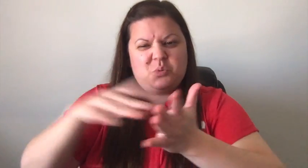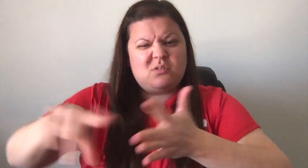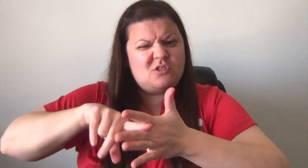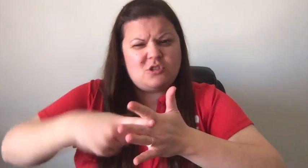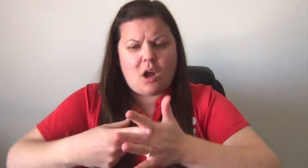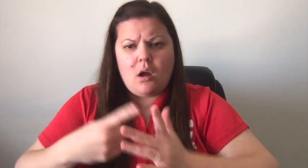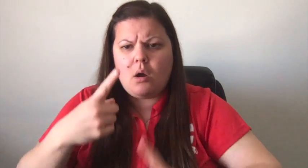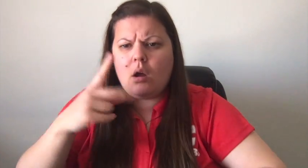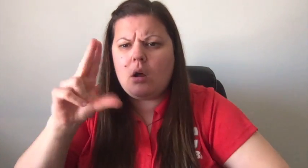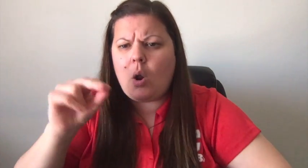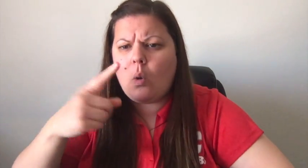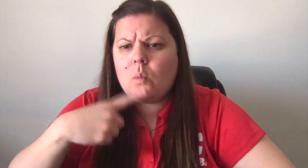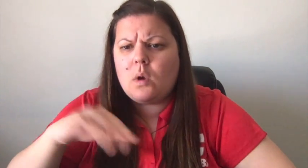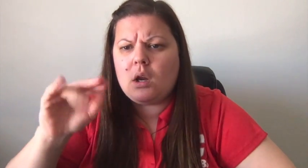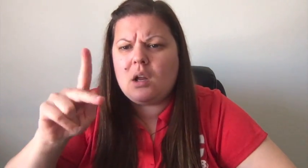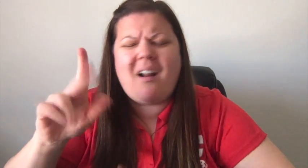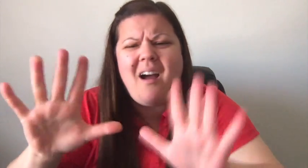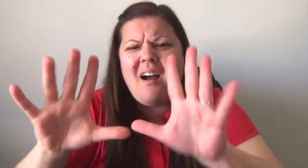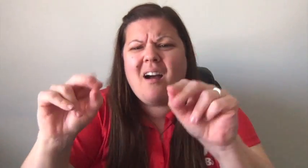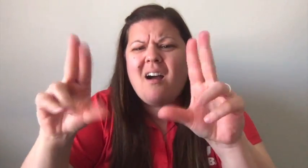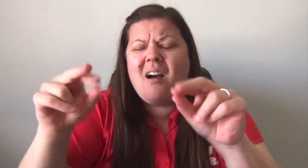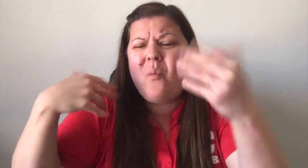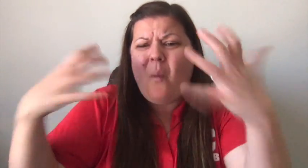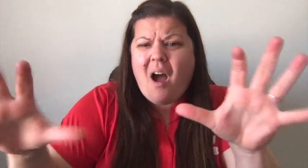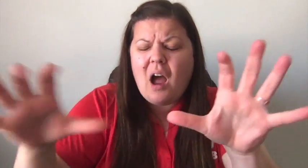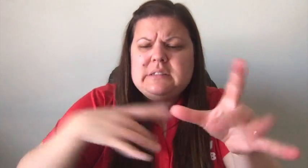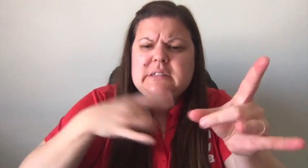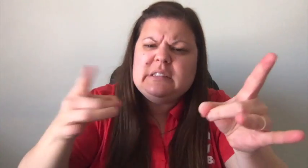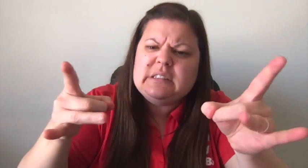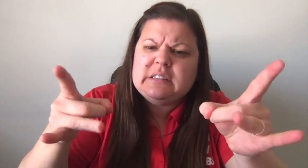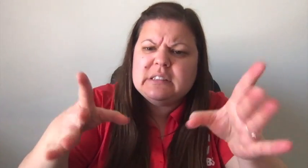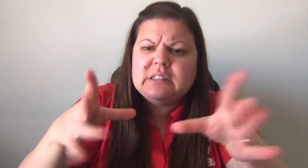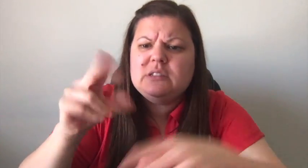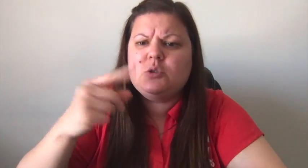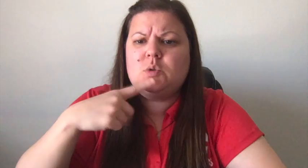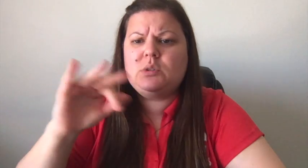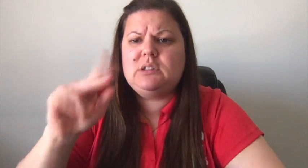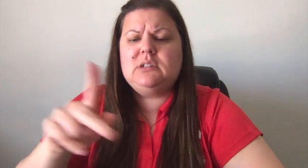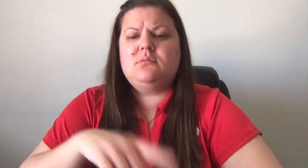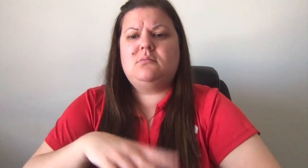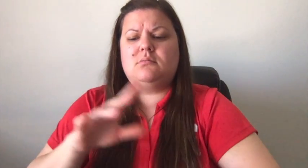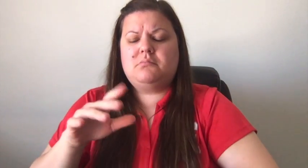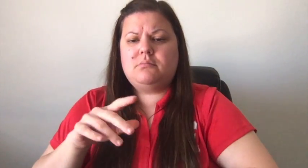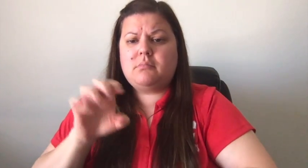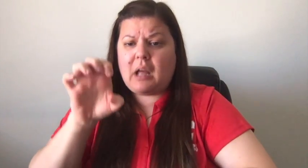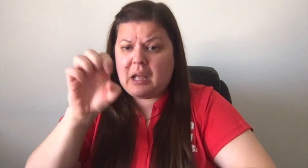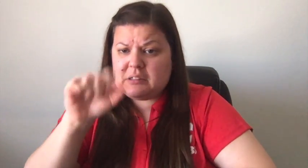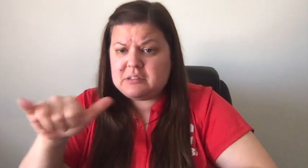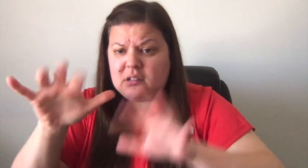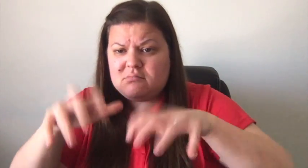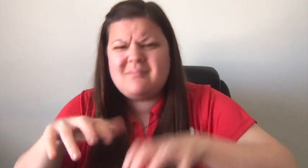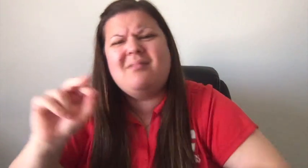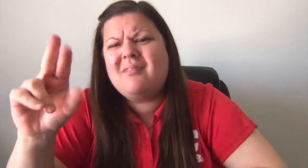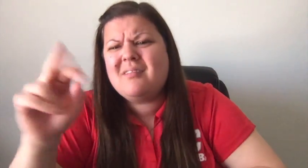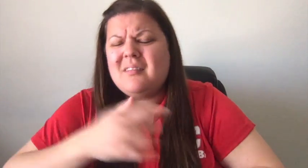That was a red ink no. Do not put any red ink. I hate writing